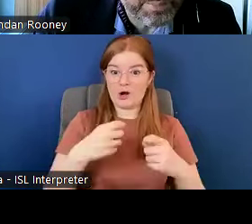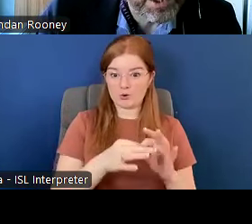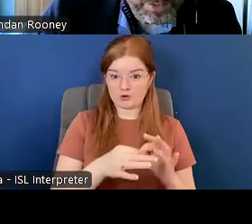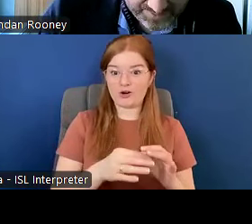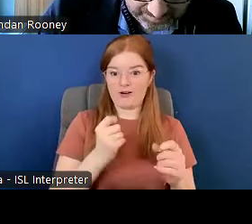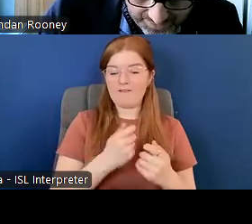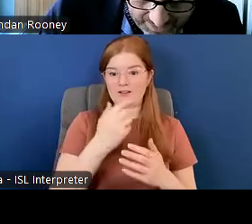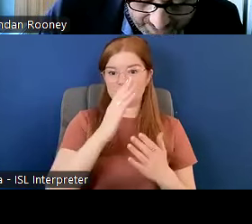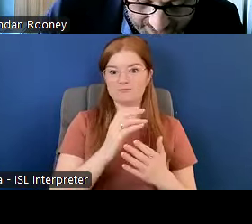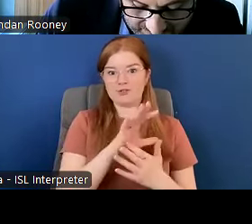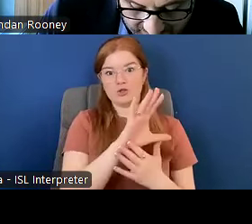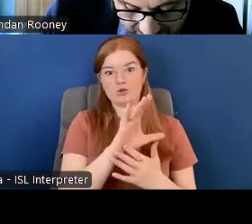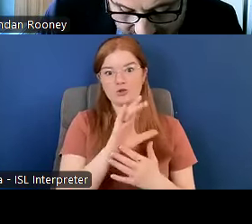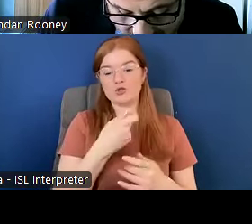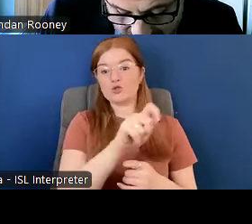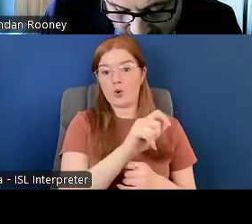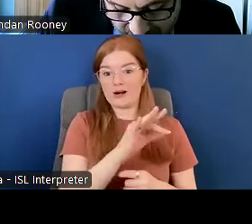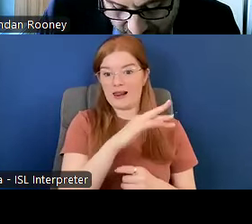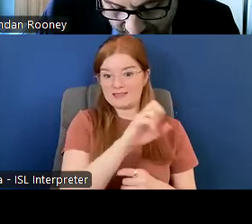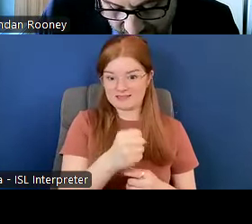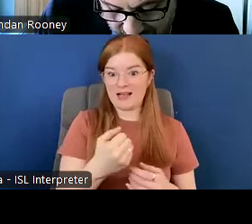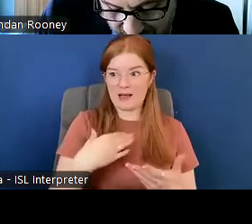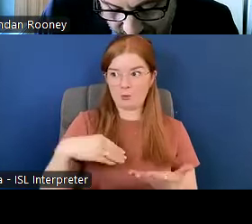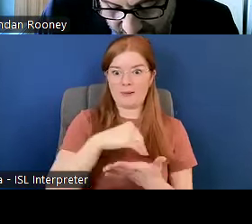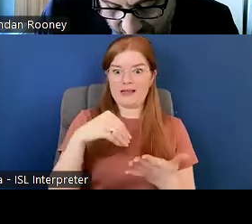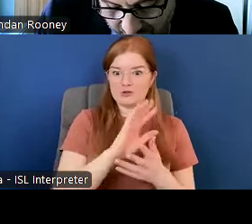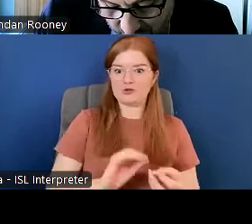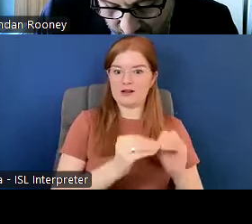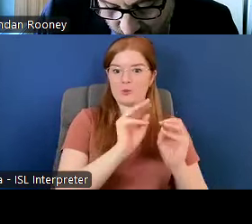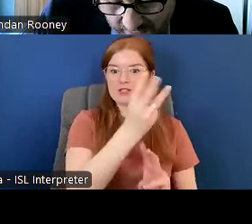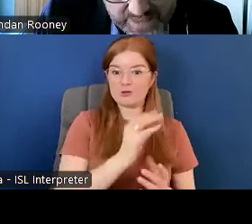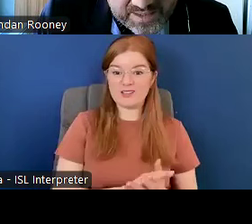commissions. Stained glass artist Patrick Reyntiens described Hone's work as a